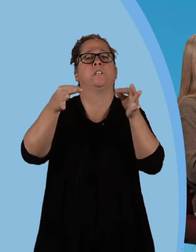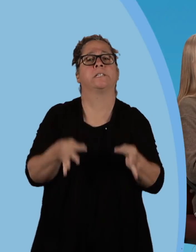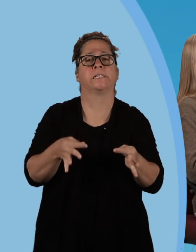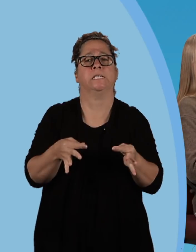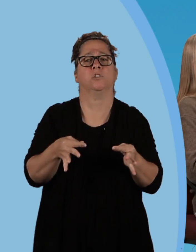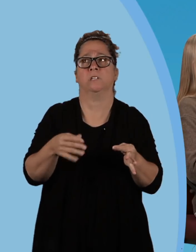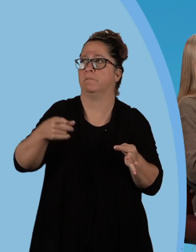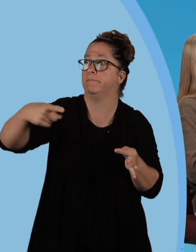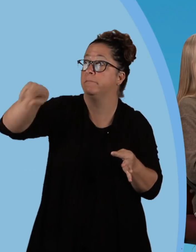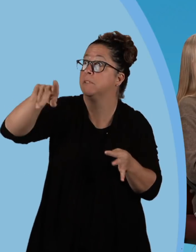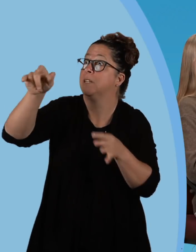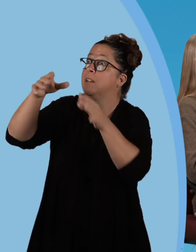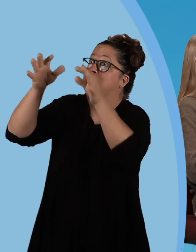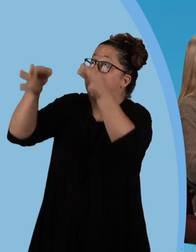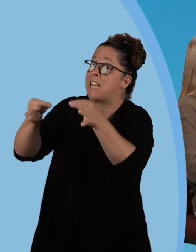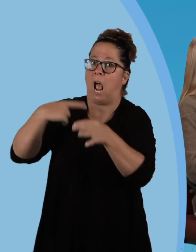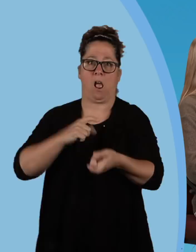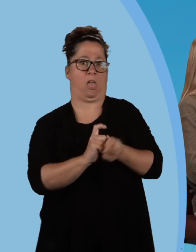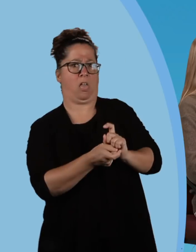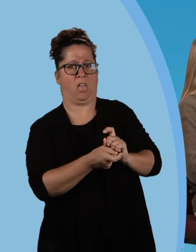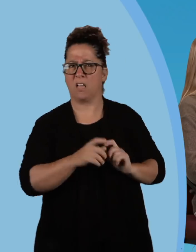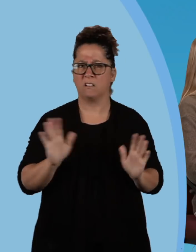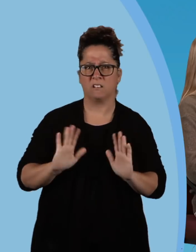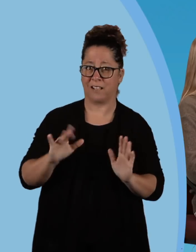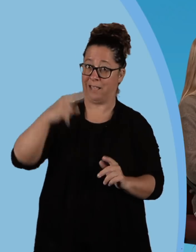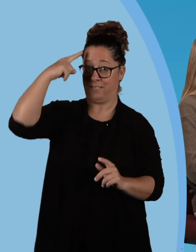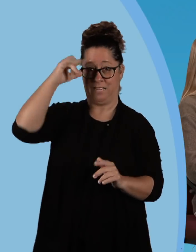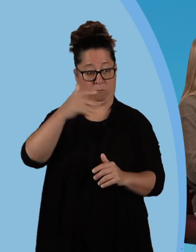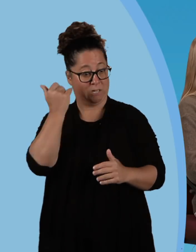to change the decision made by the educational team